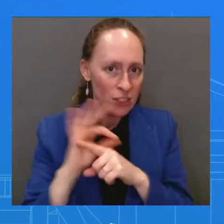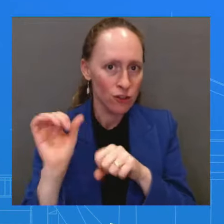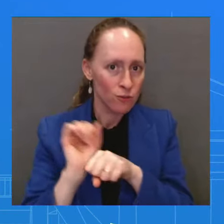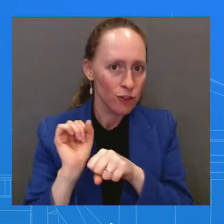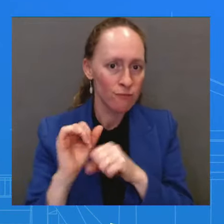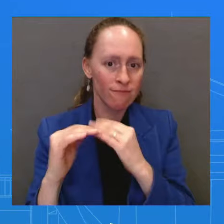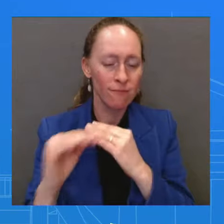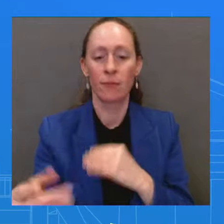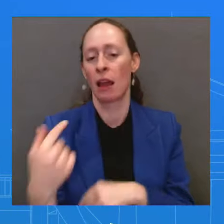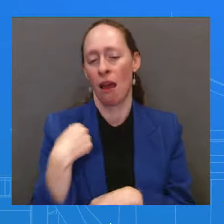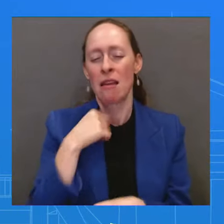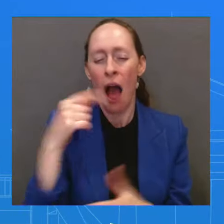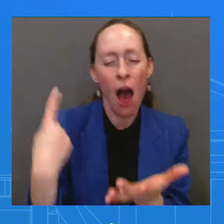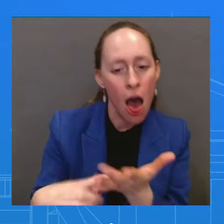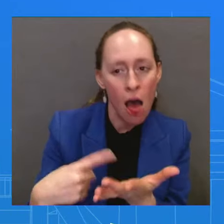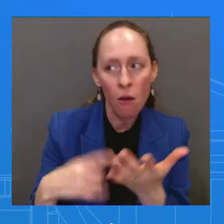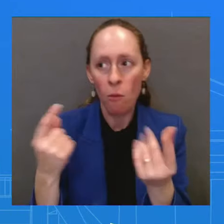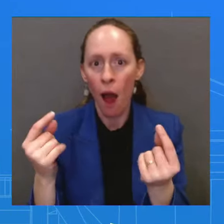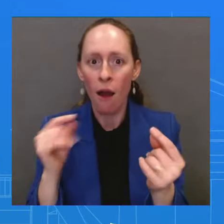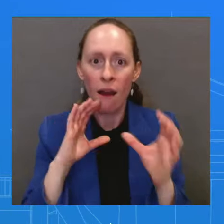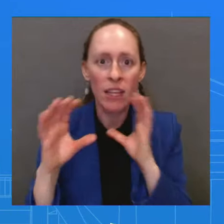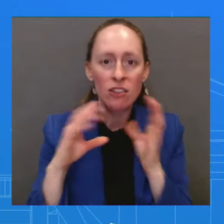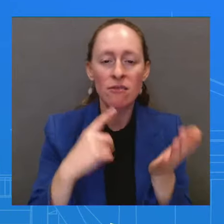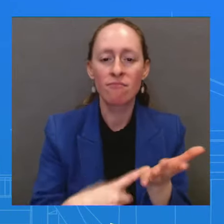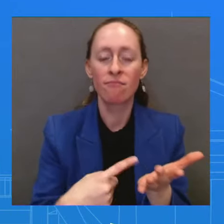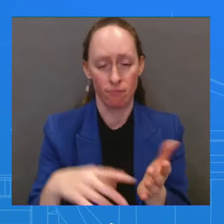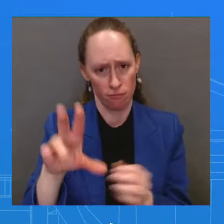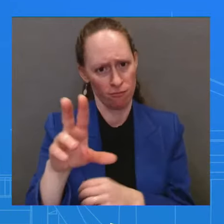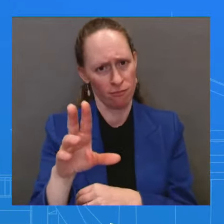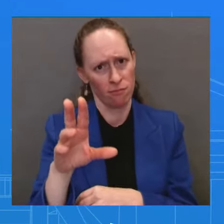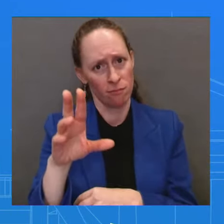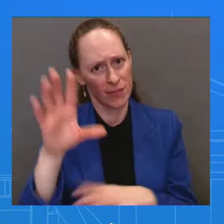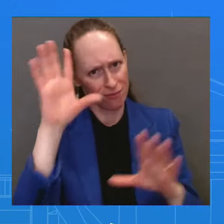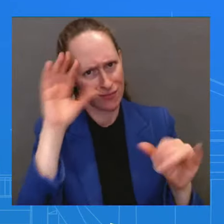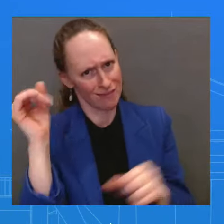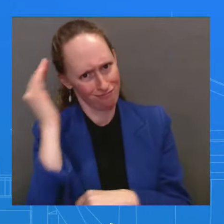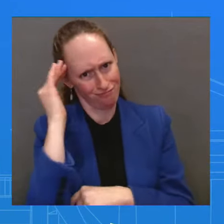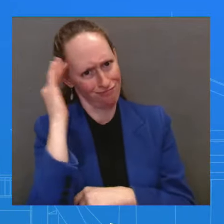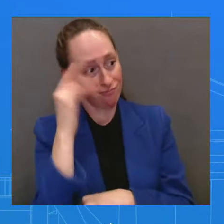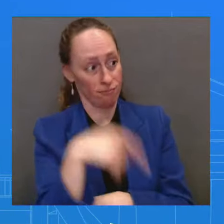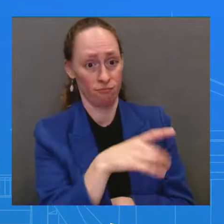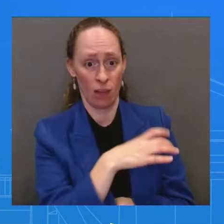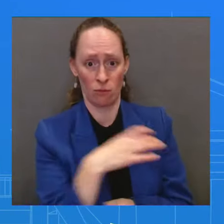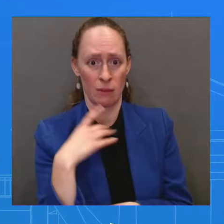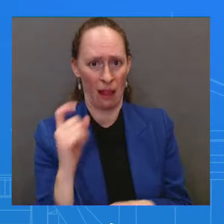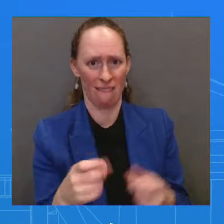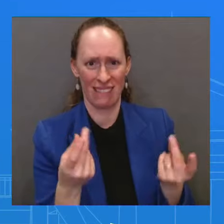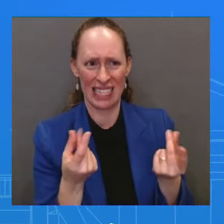They need to figure out who their Speaker is going to be. He's willing to work in good faith with whoever the Speaker is. The Press: Just -- when you say -- just to be clear,